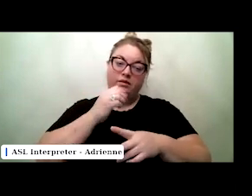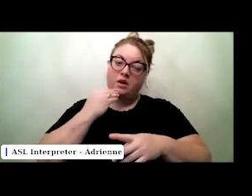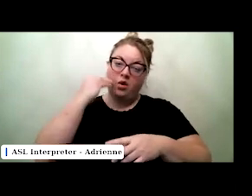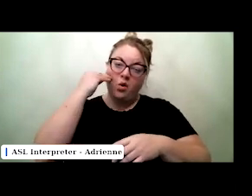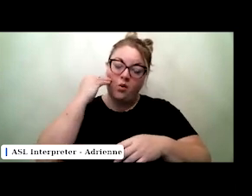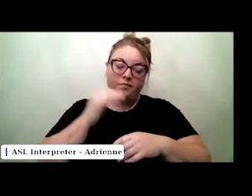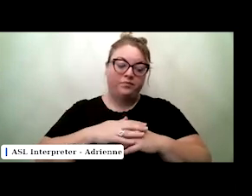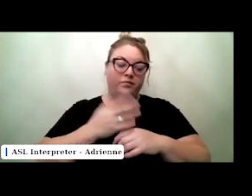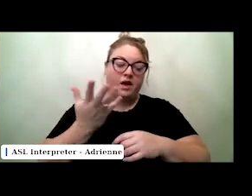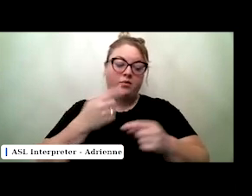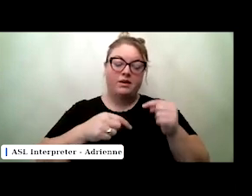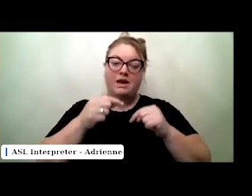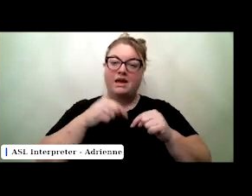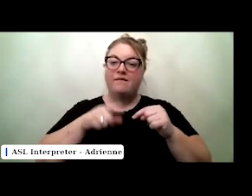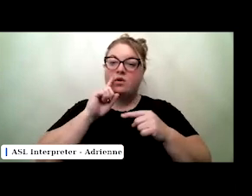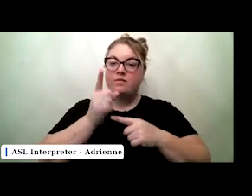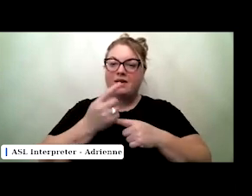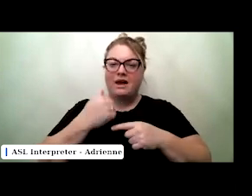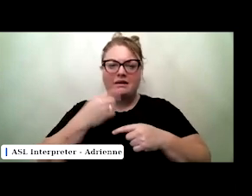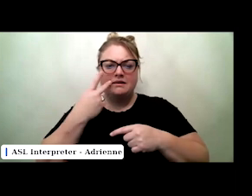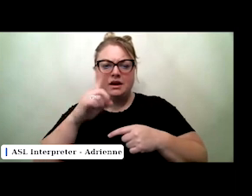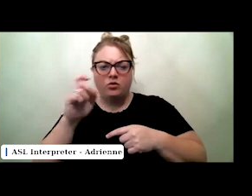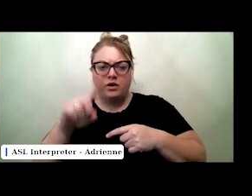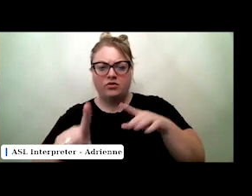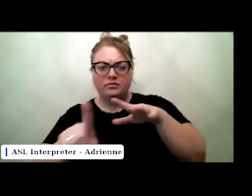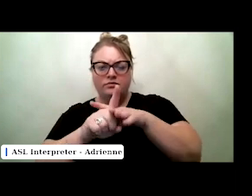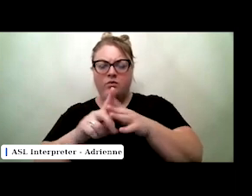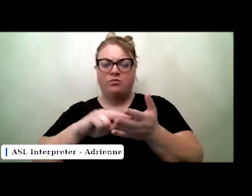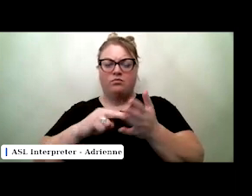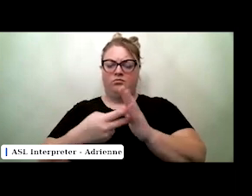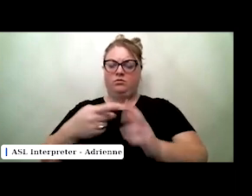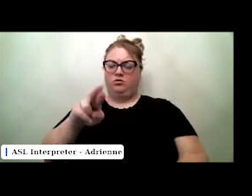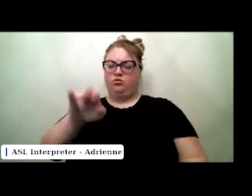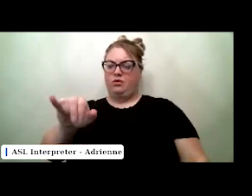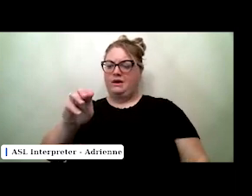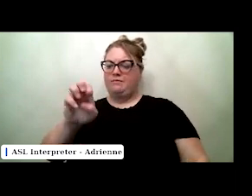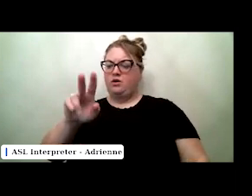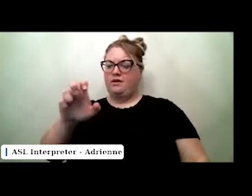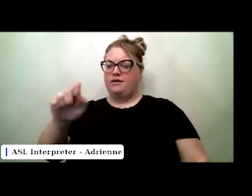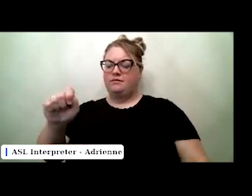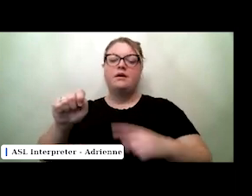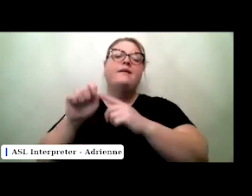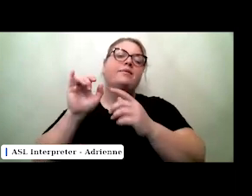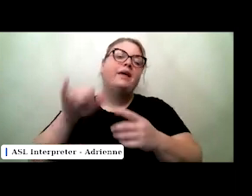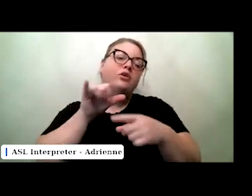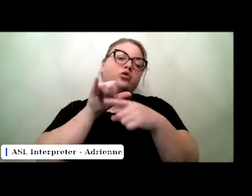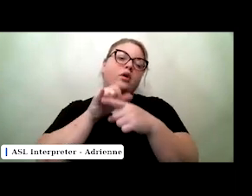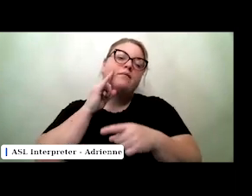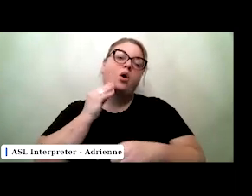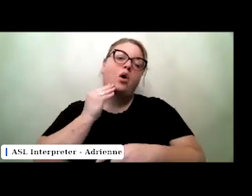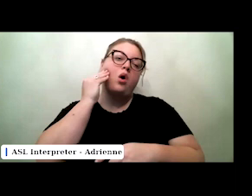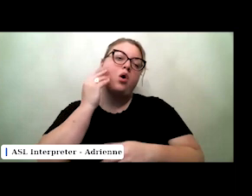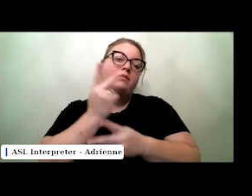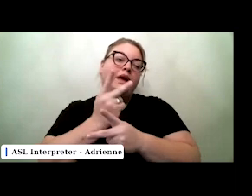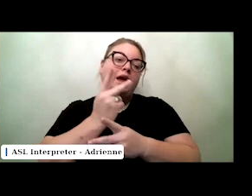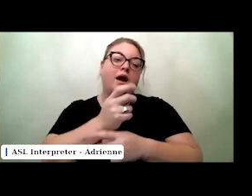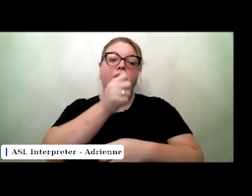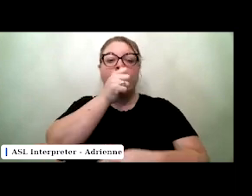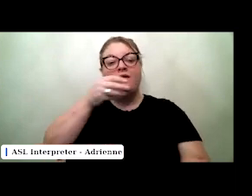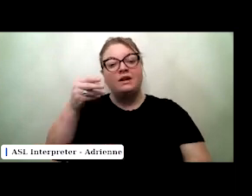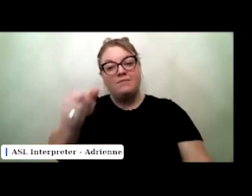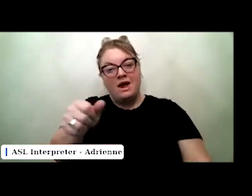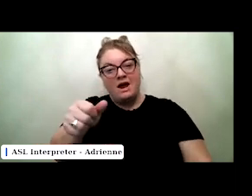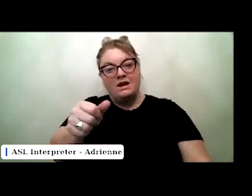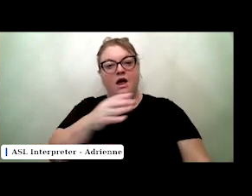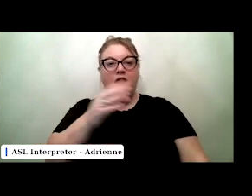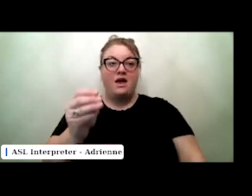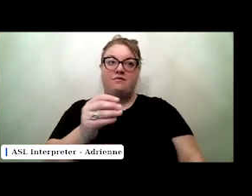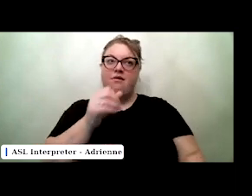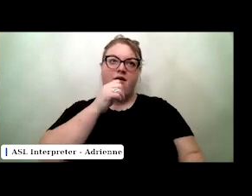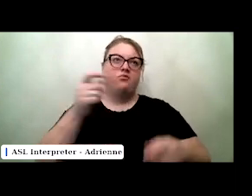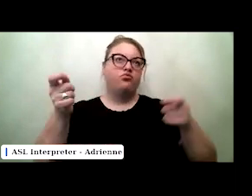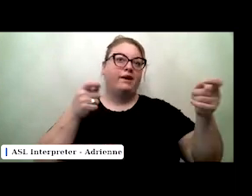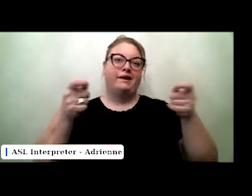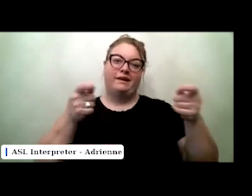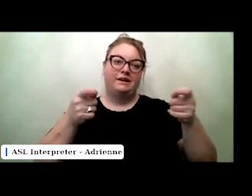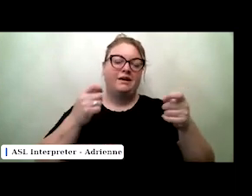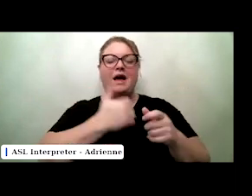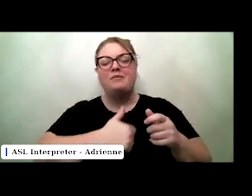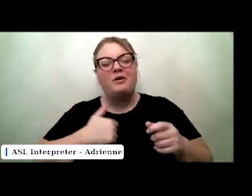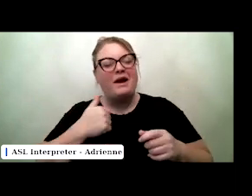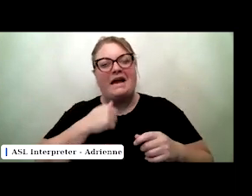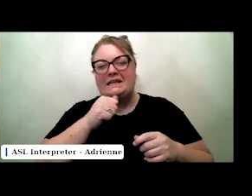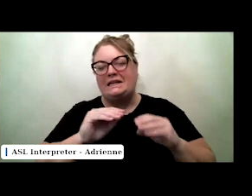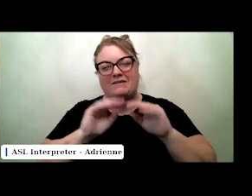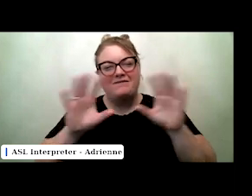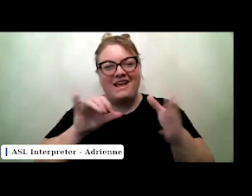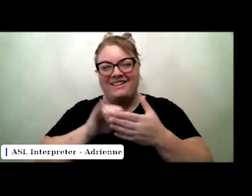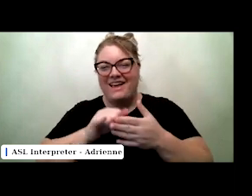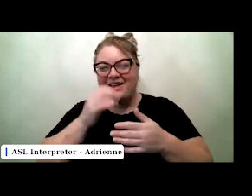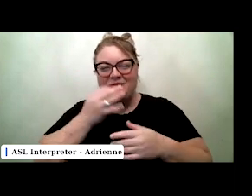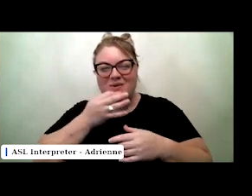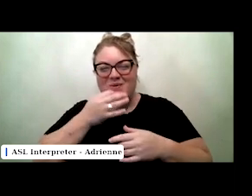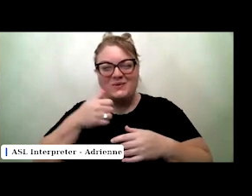I wanna back up for just a minute. I see a question about what the Gray market is. That's a term for home care that is privately paid for and largely unregulated. I apologize for not defining that sooner.